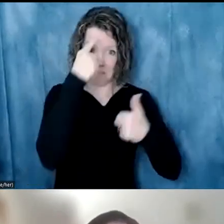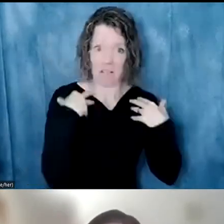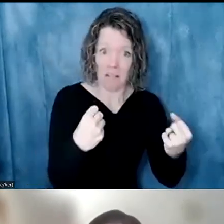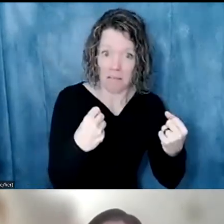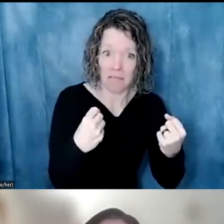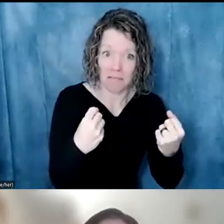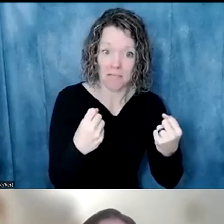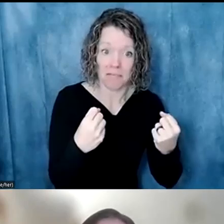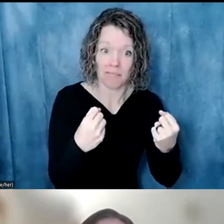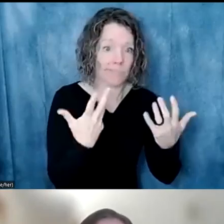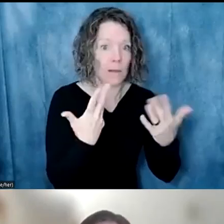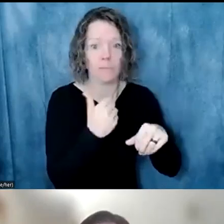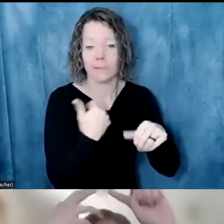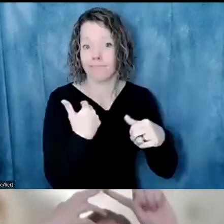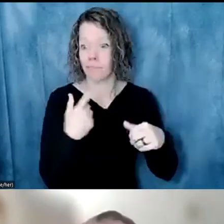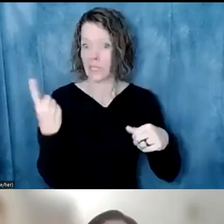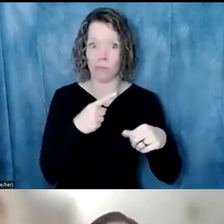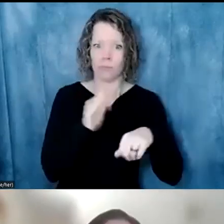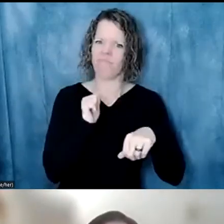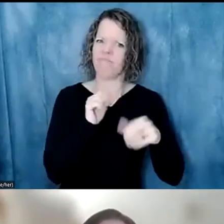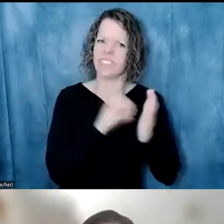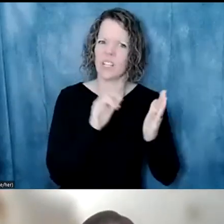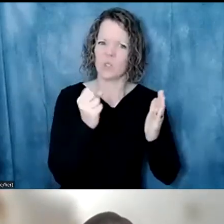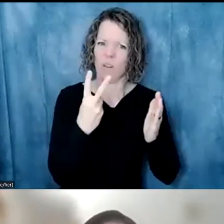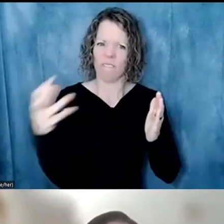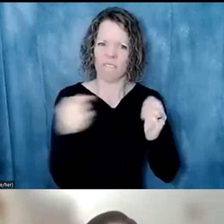for example, call it Section 12. They can enter through the substance use world,